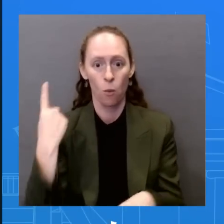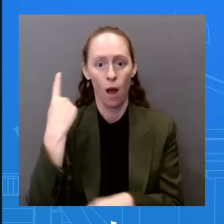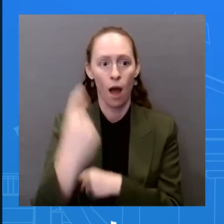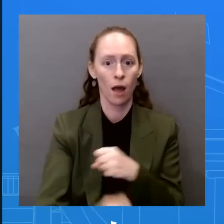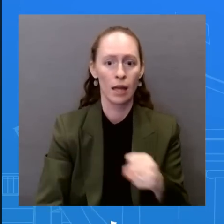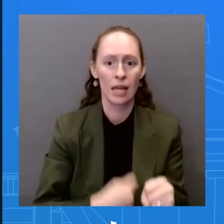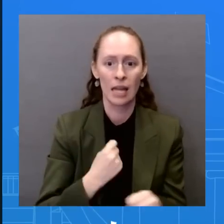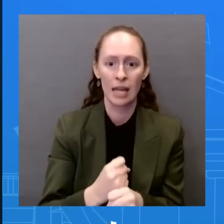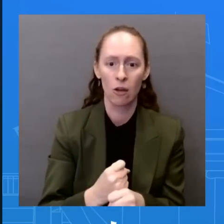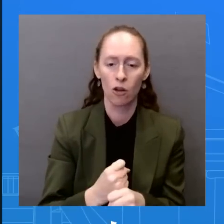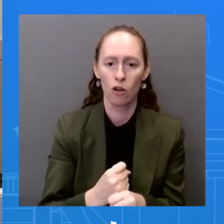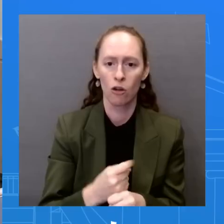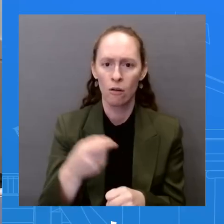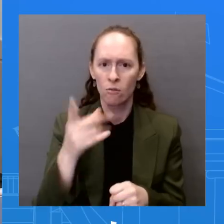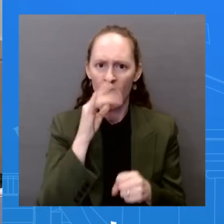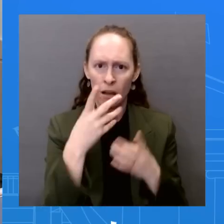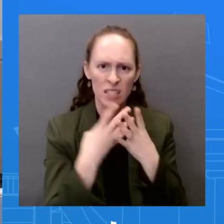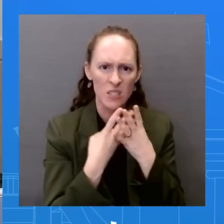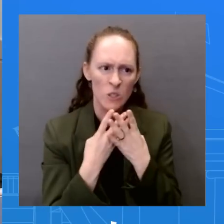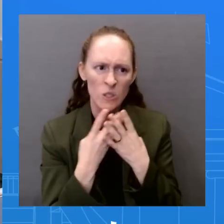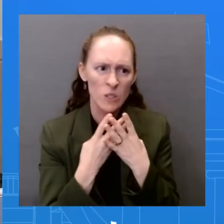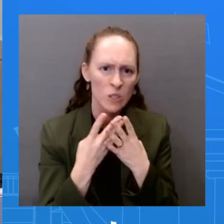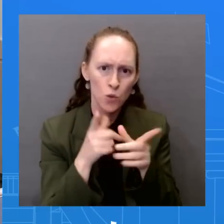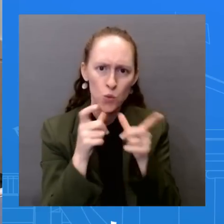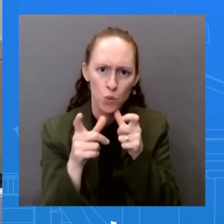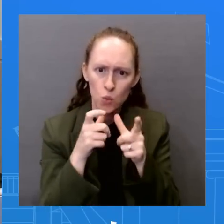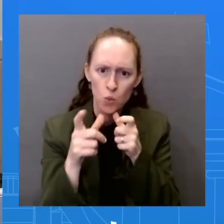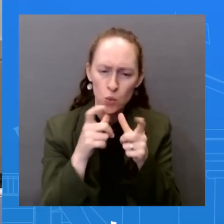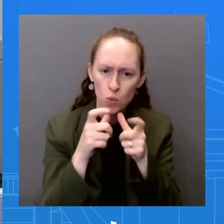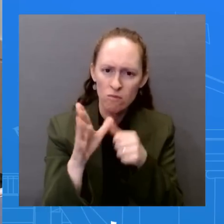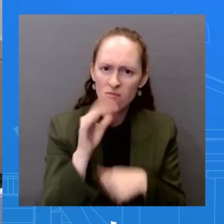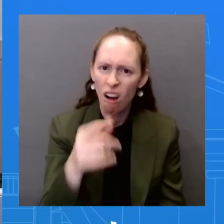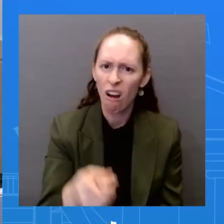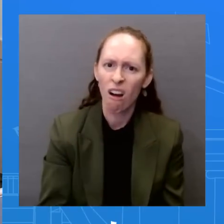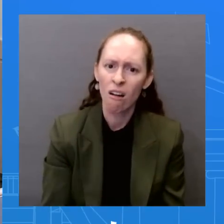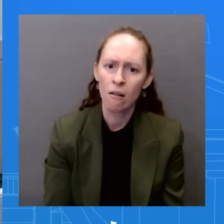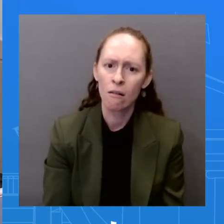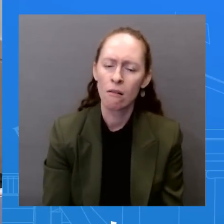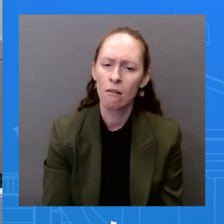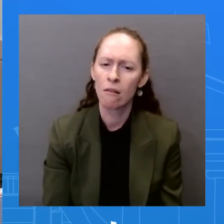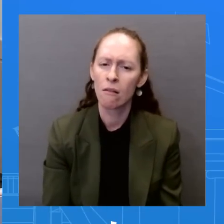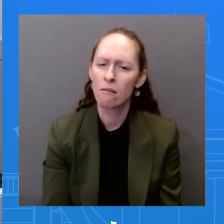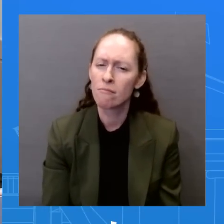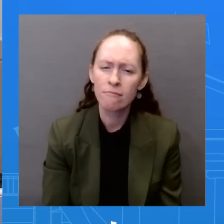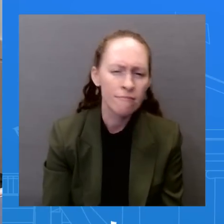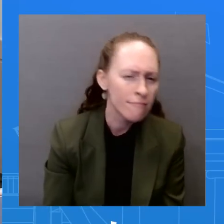The Press: Well, so as the White House was managing the Afghanistan withdrawal last year, we were told